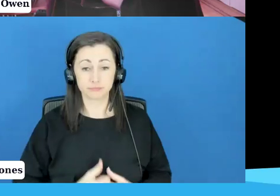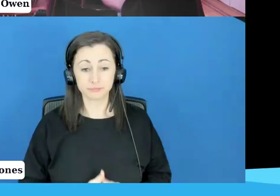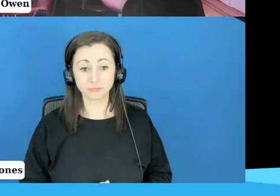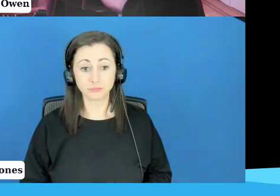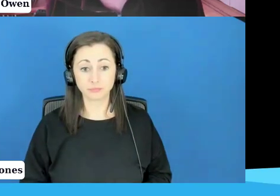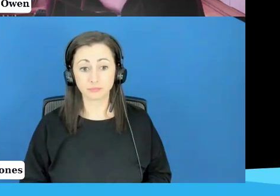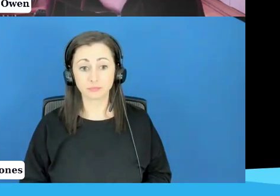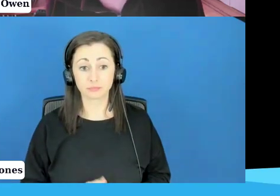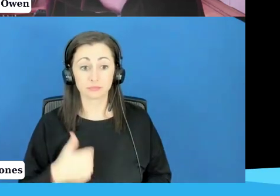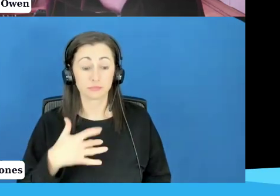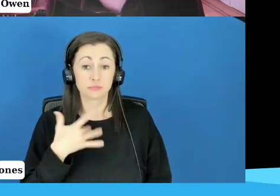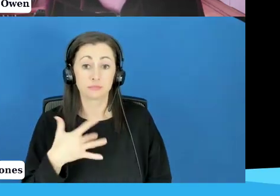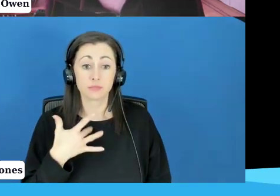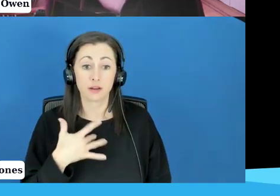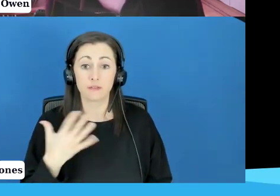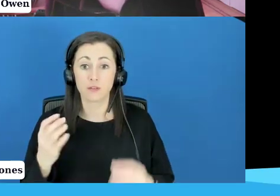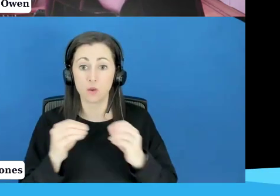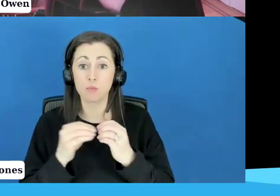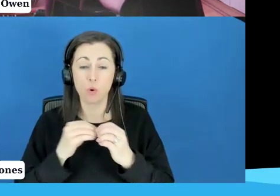I just feel so much more creative in my parenting,